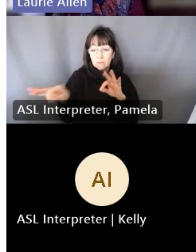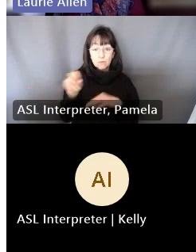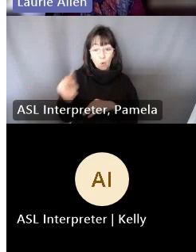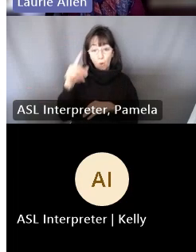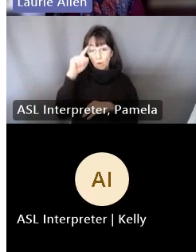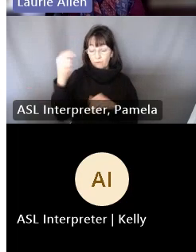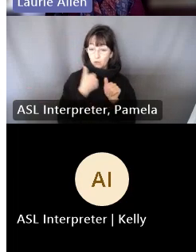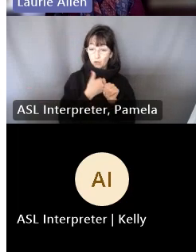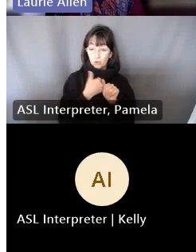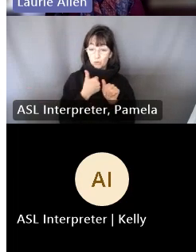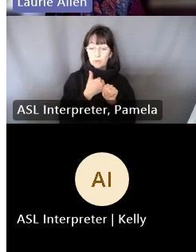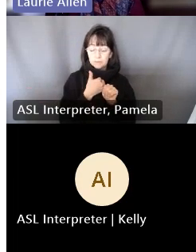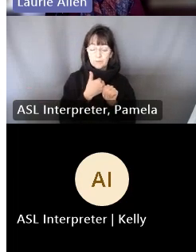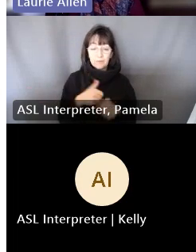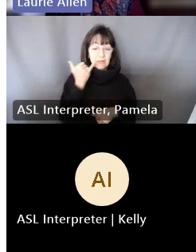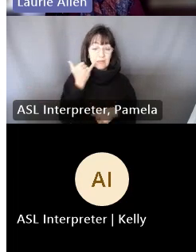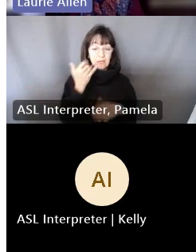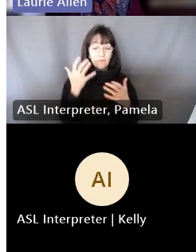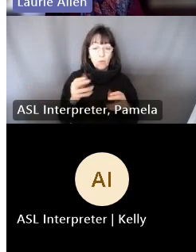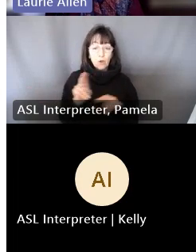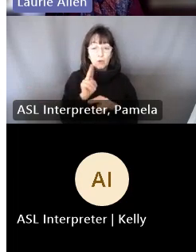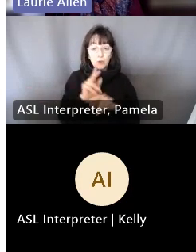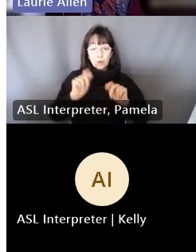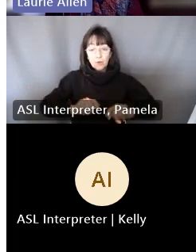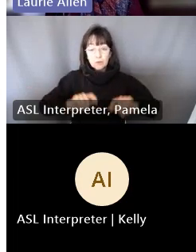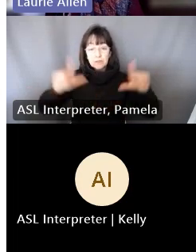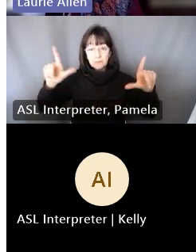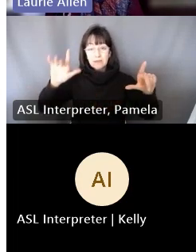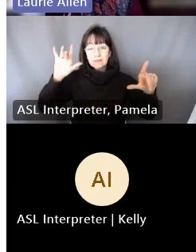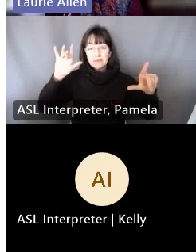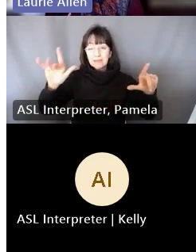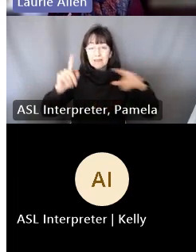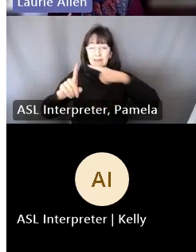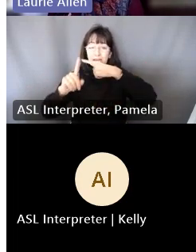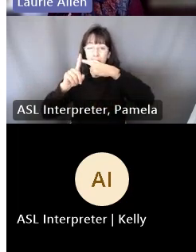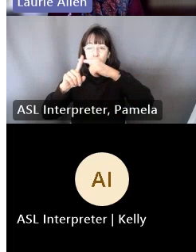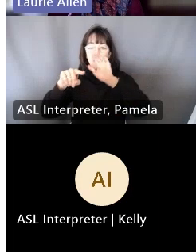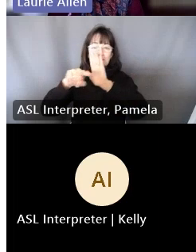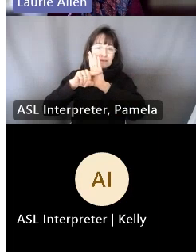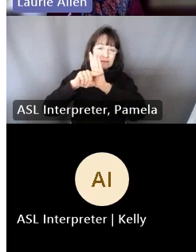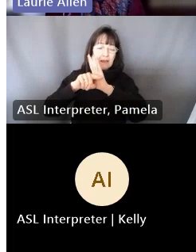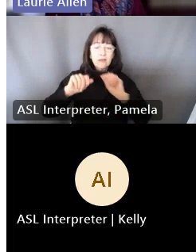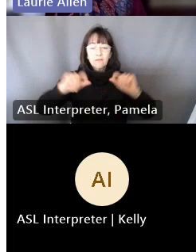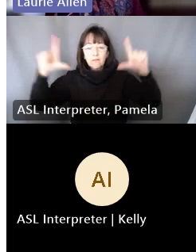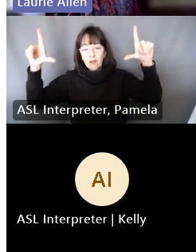If you want to use magnifier, you can click your Windows key and “plus” sign to zoom in. Windows key and “Escape” will get you out.